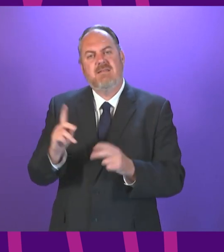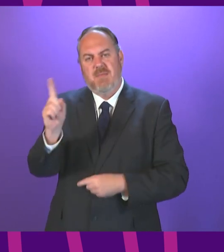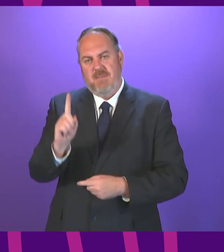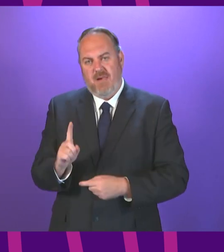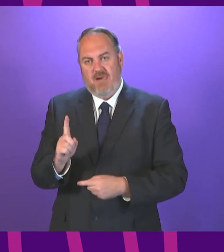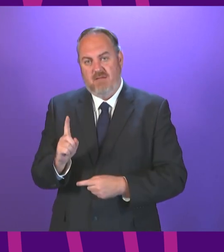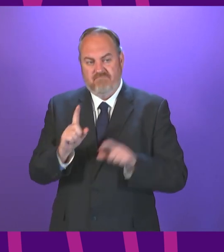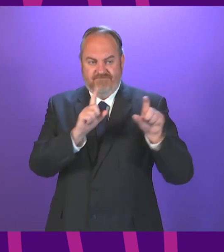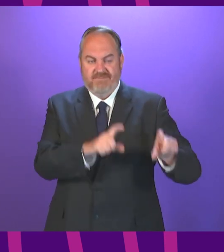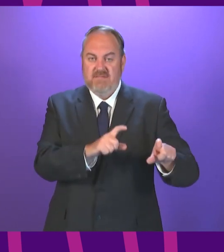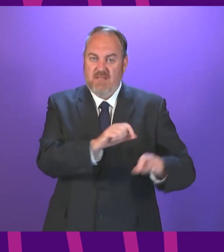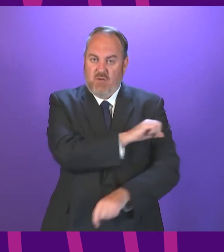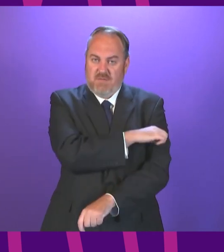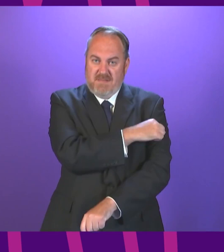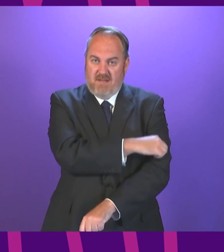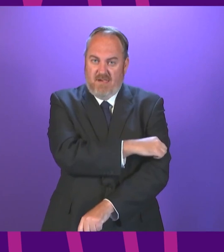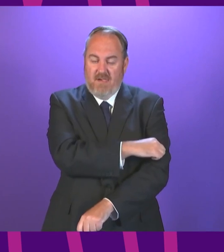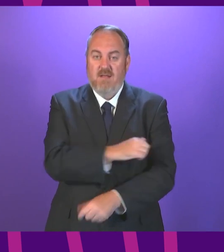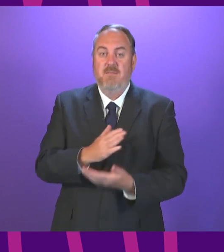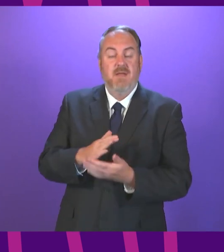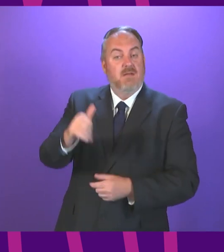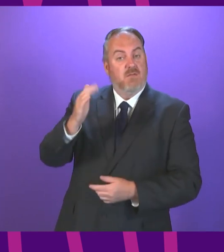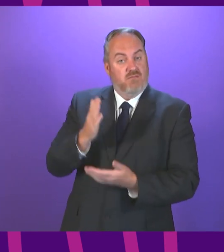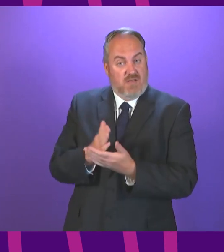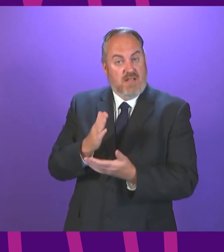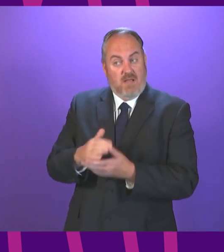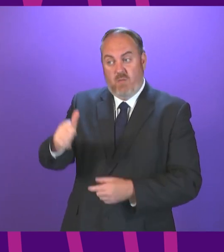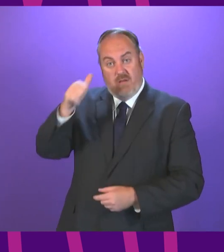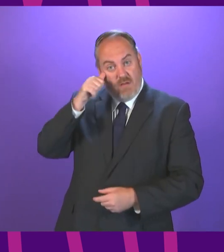First and foremost, that means that a significant number of people are suffering illness. It also